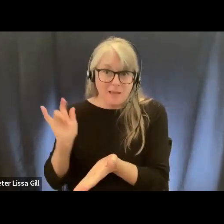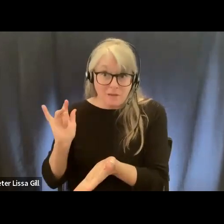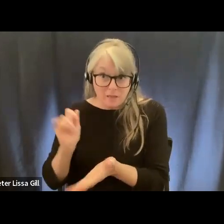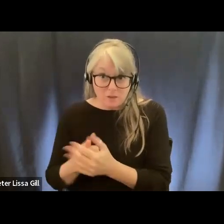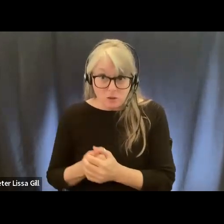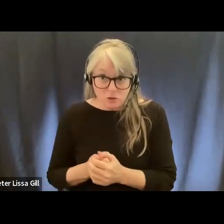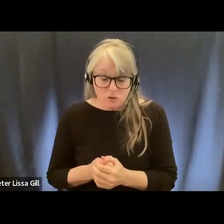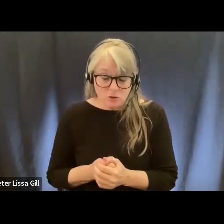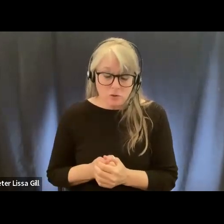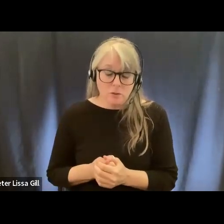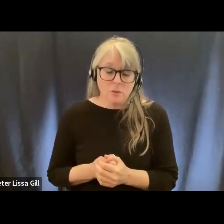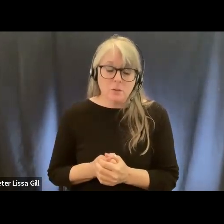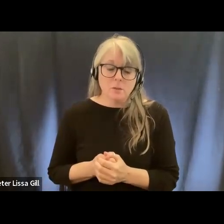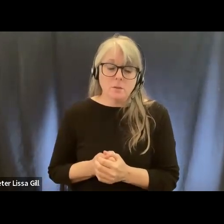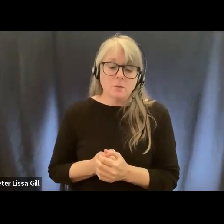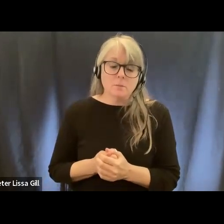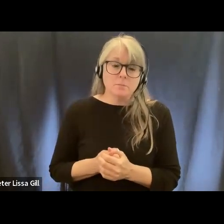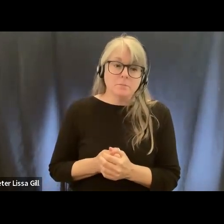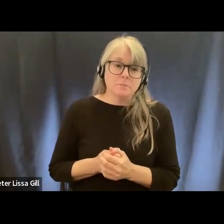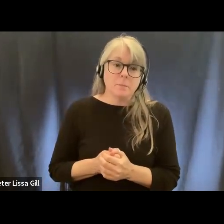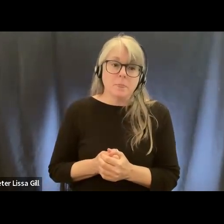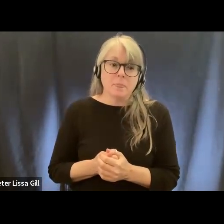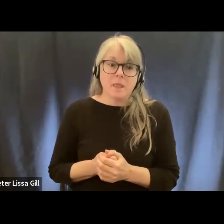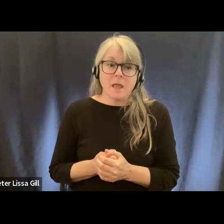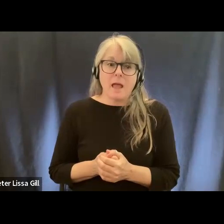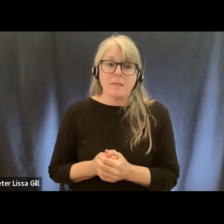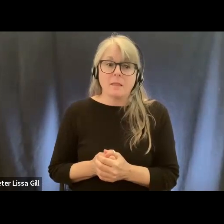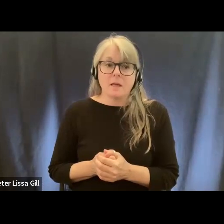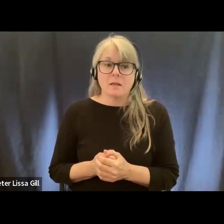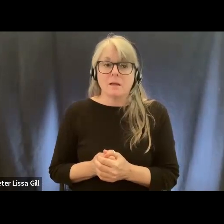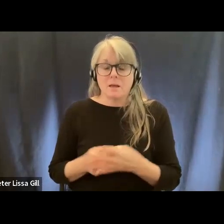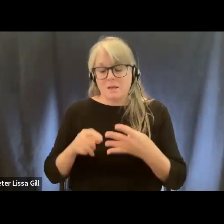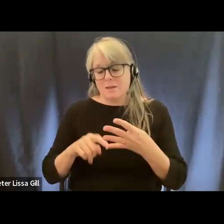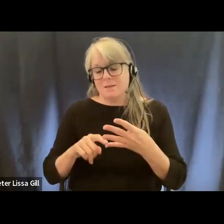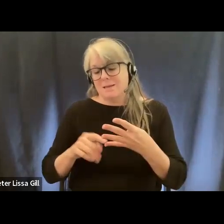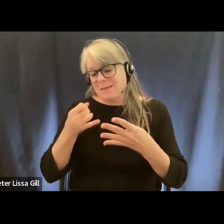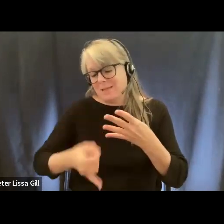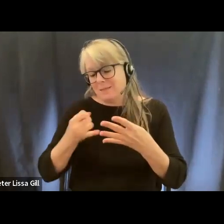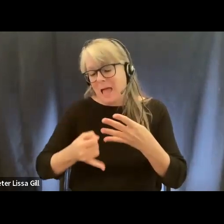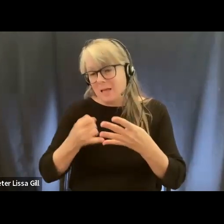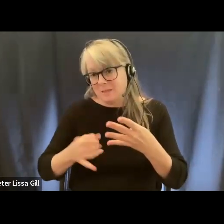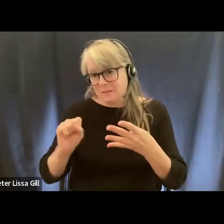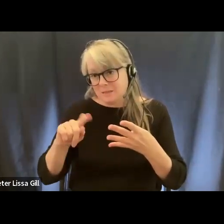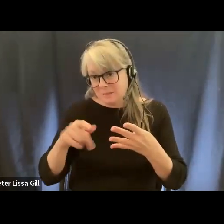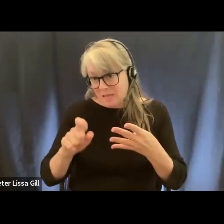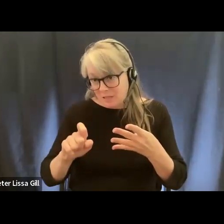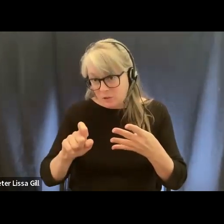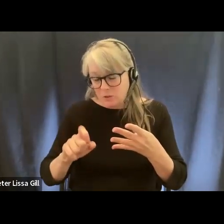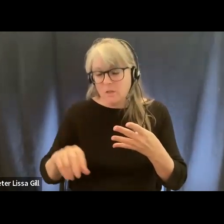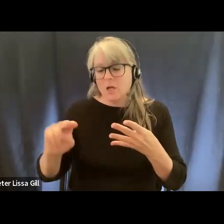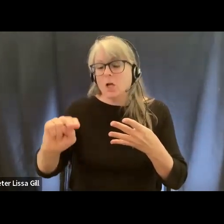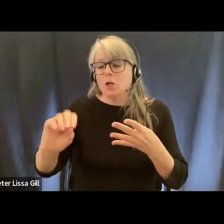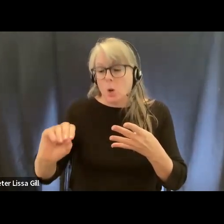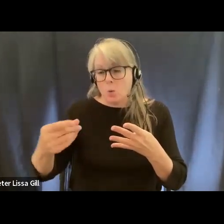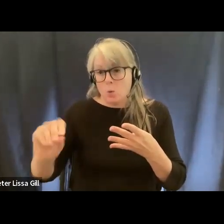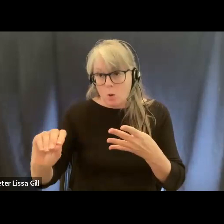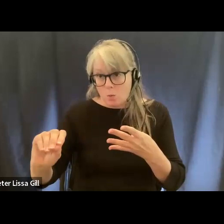And then we have a very last stage. We call them no-gos. These are people who can no longer take care of themselves.